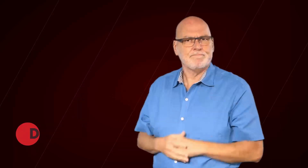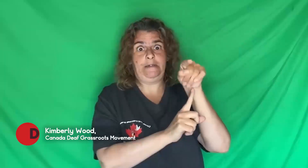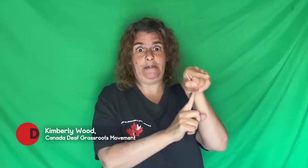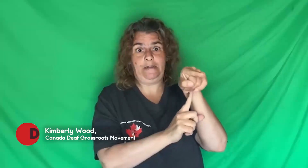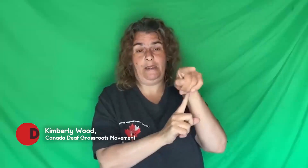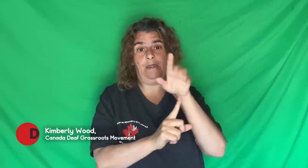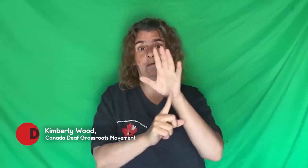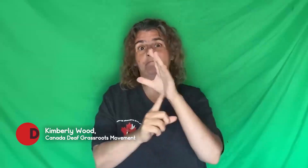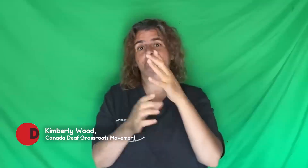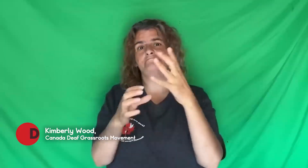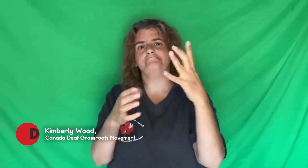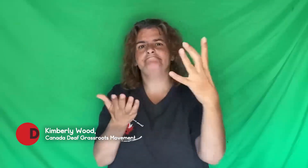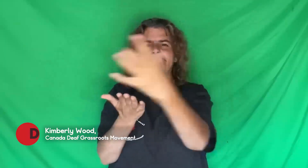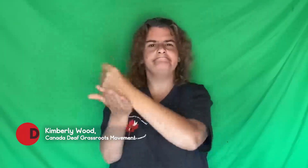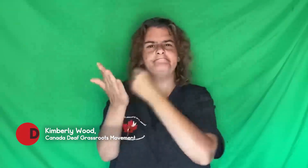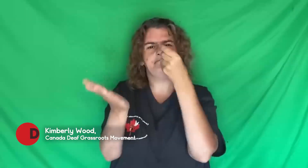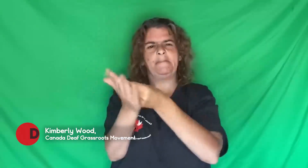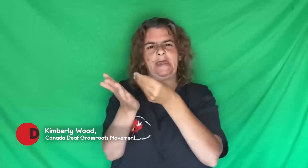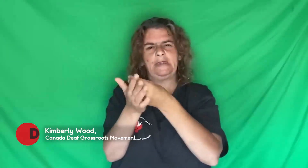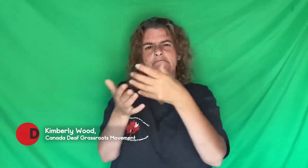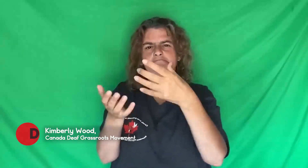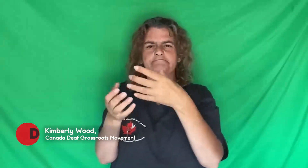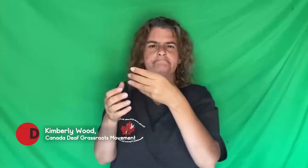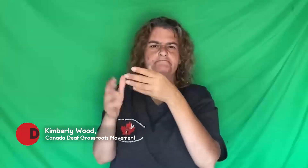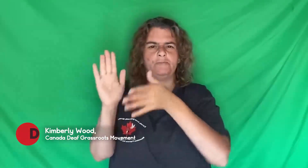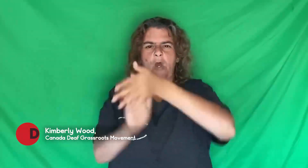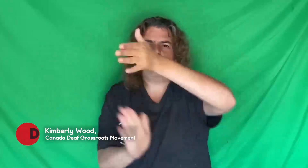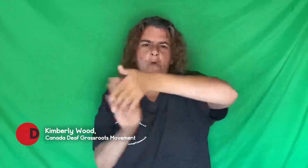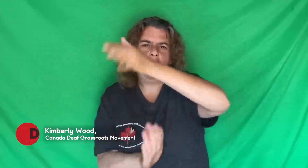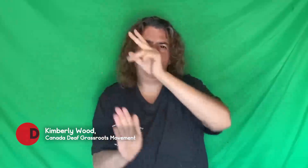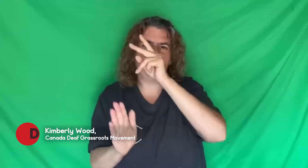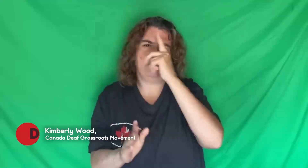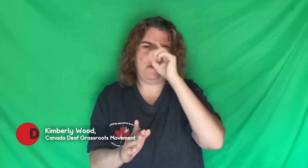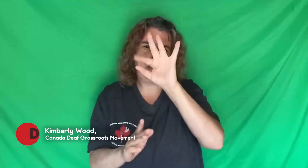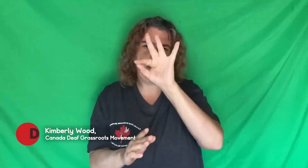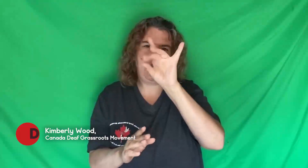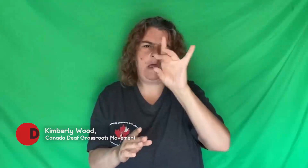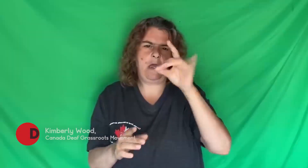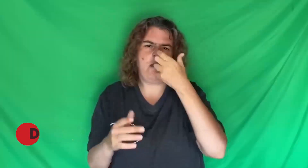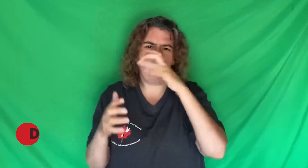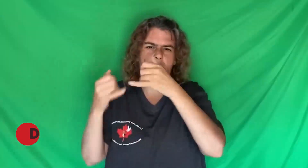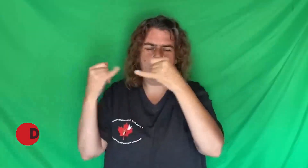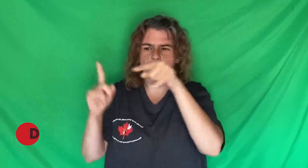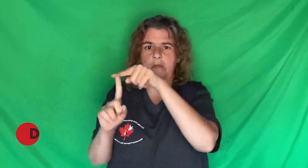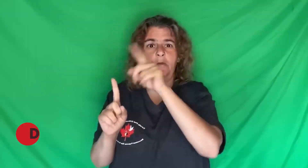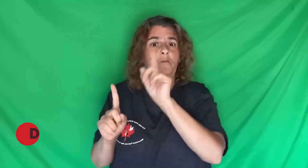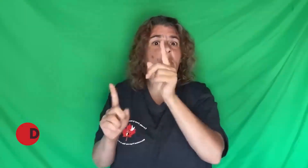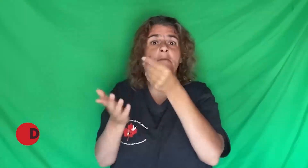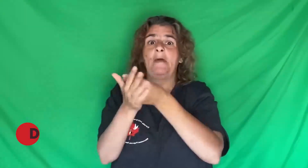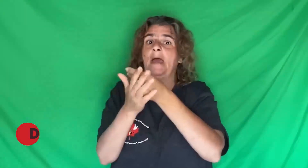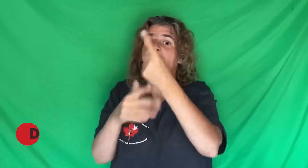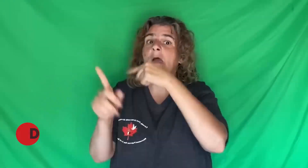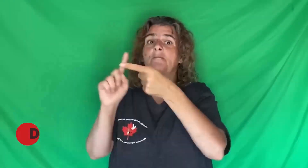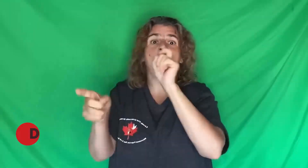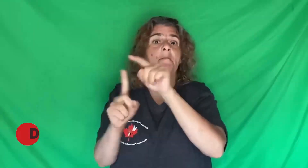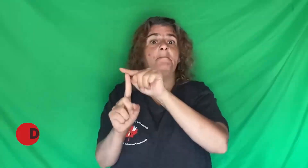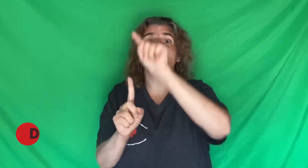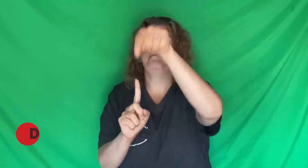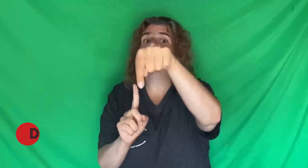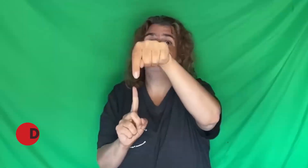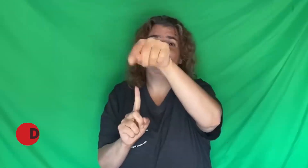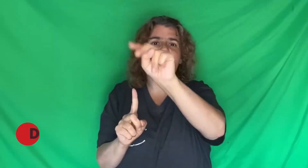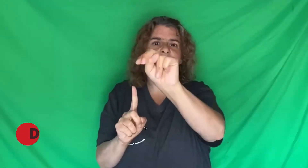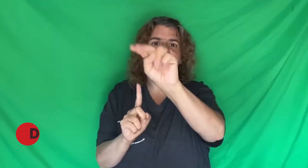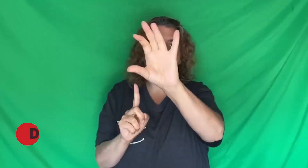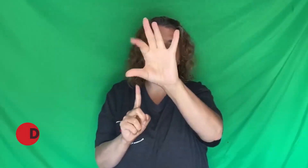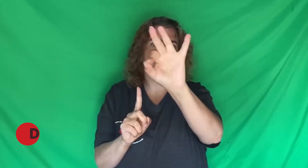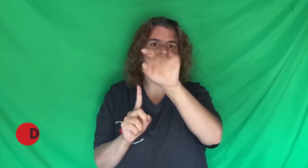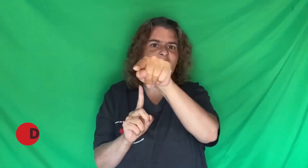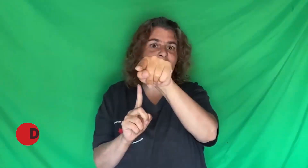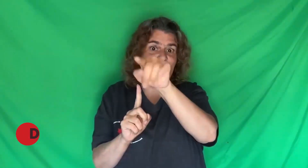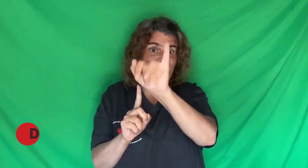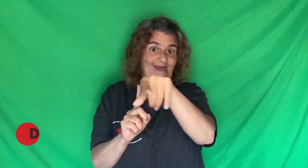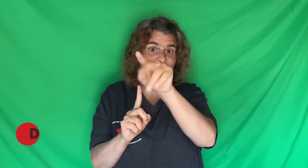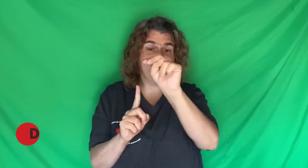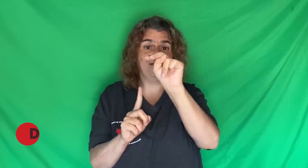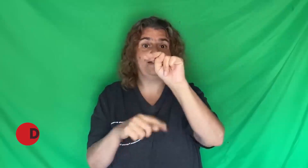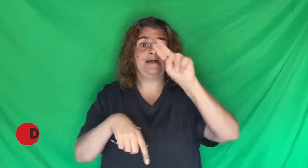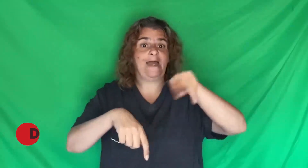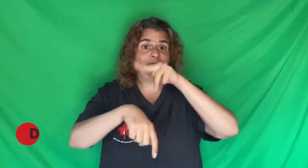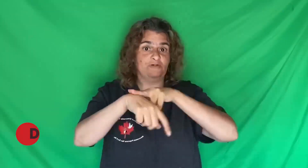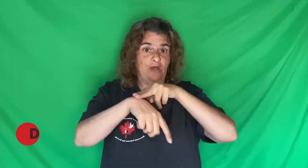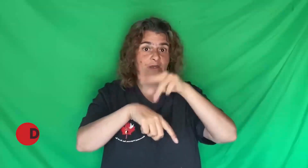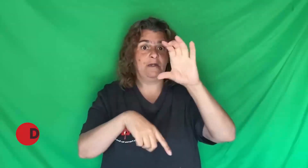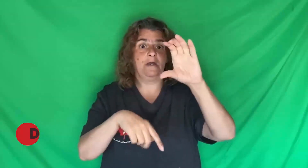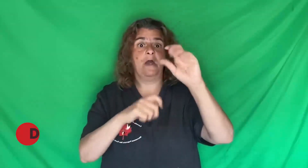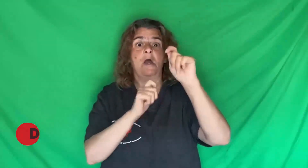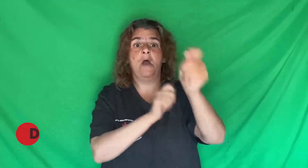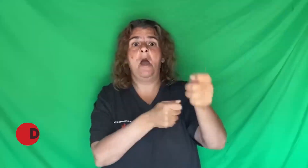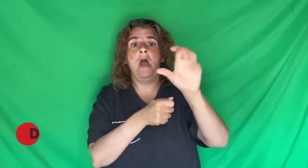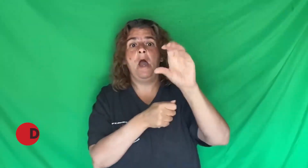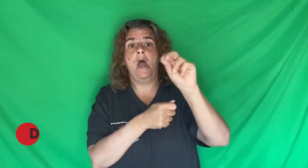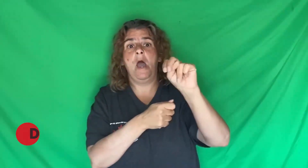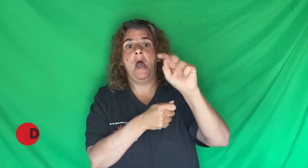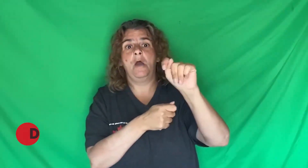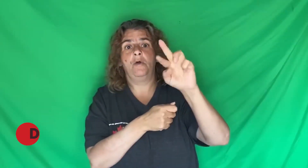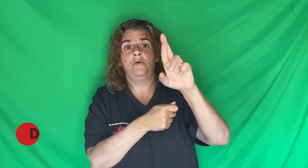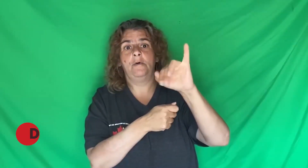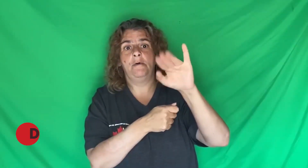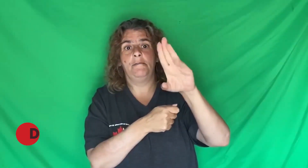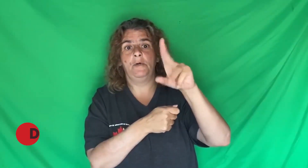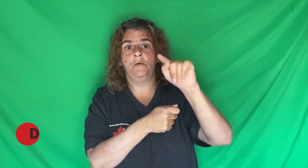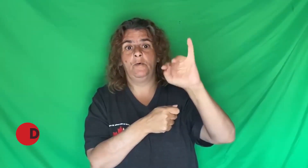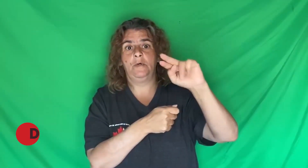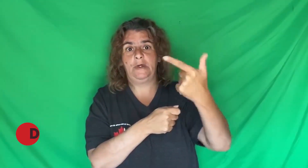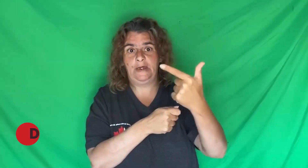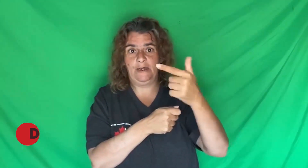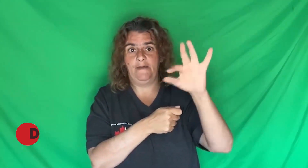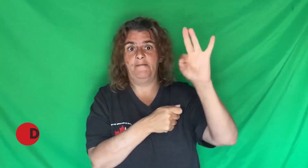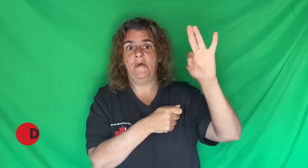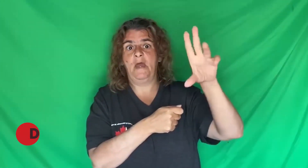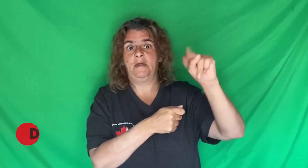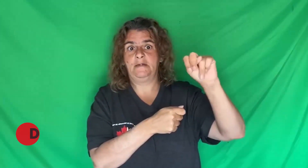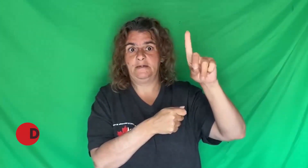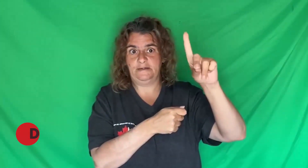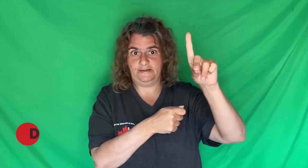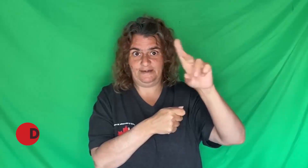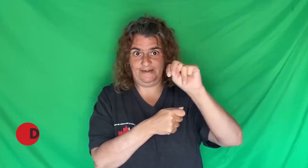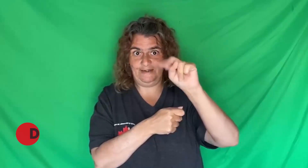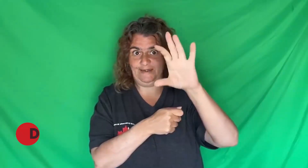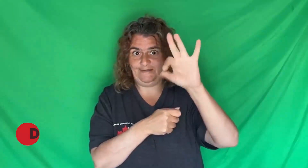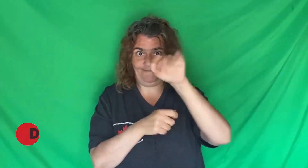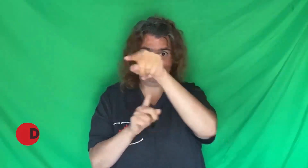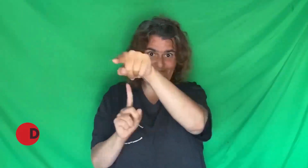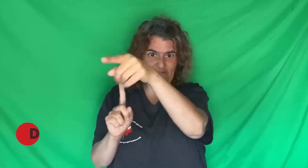The 988 Hotline gets funding from the National Contribution Fund, NCF.